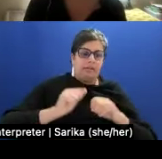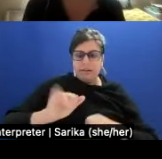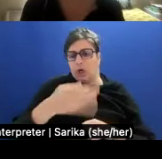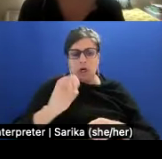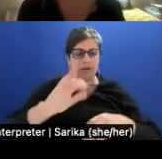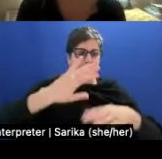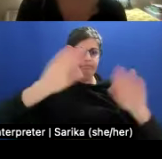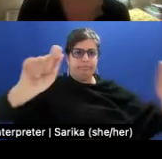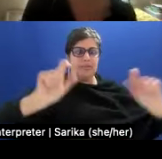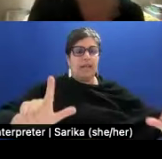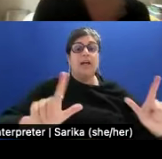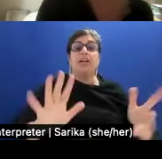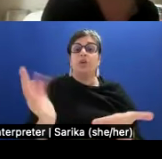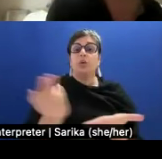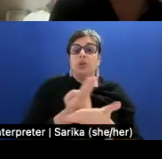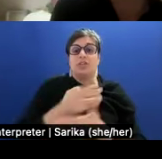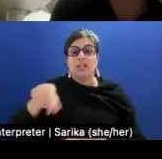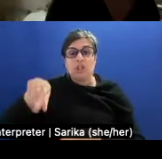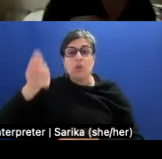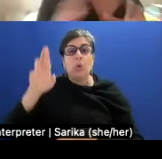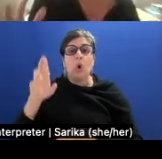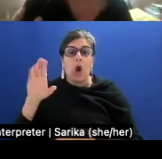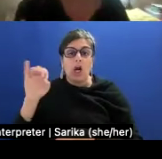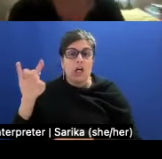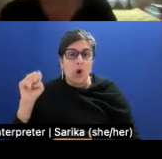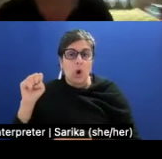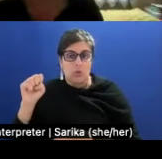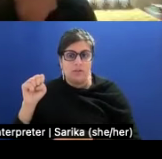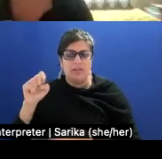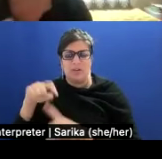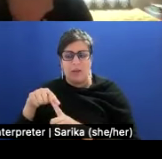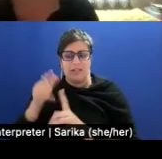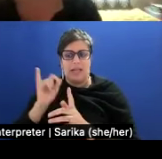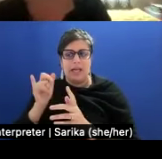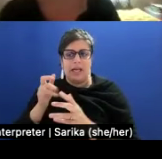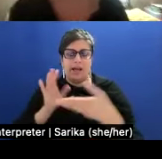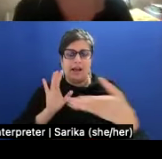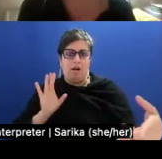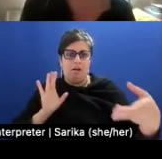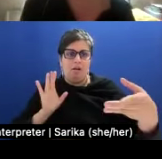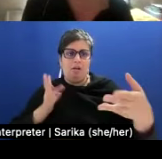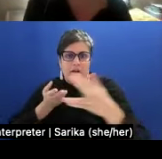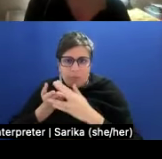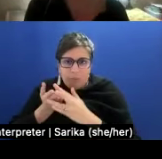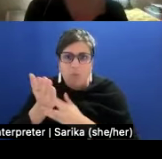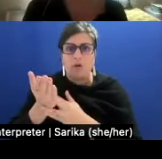So the QR codes served as a portal to a short audio experience.